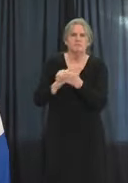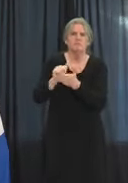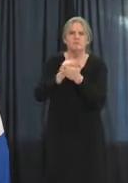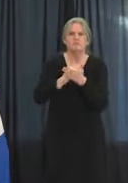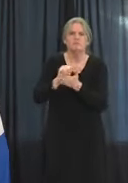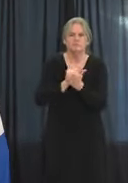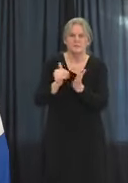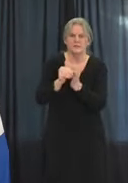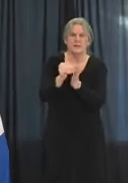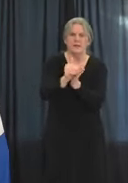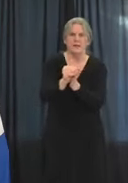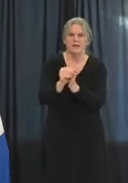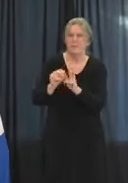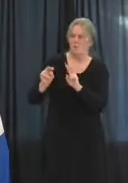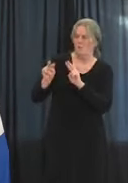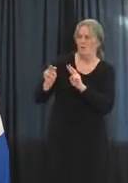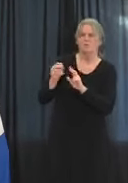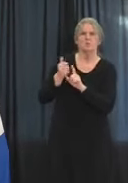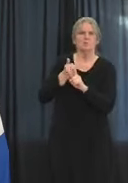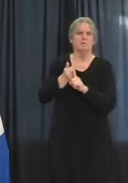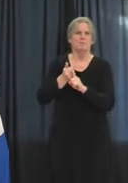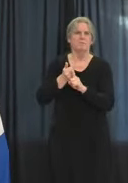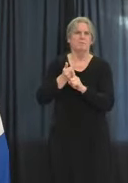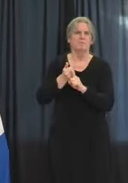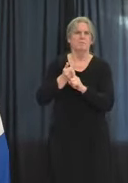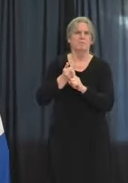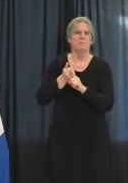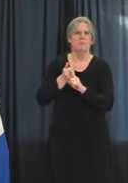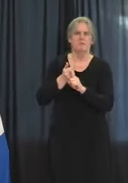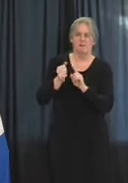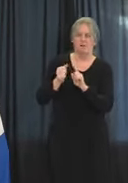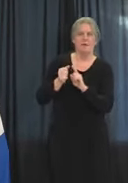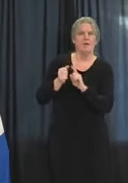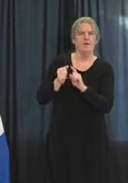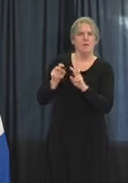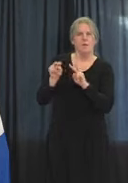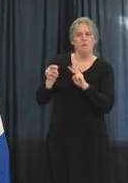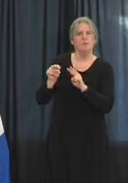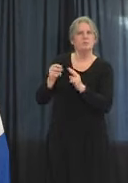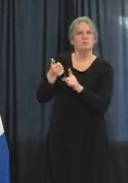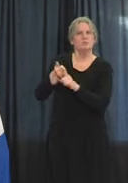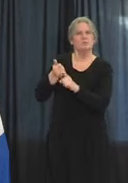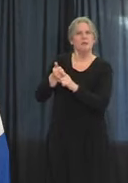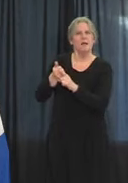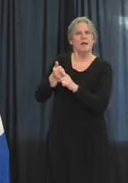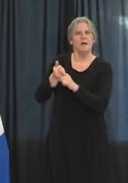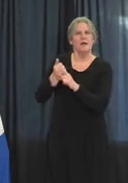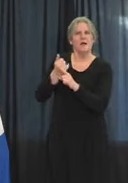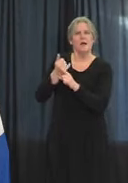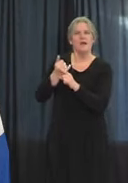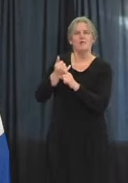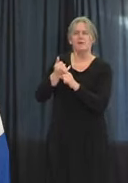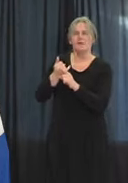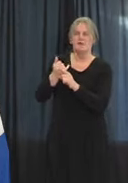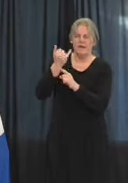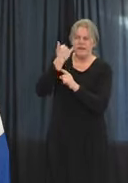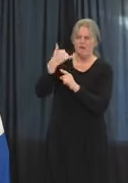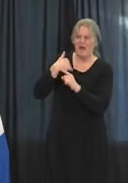Monitor yourself-- monitoring yourself is looking for